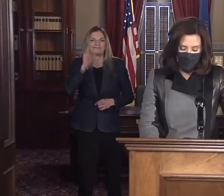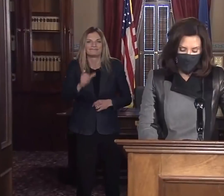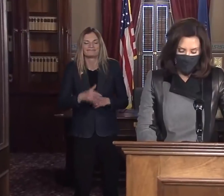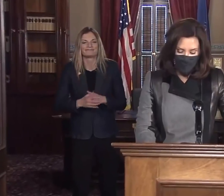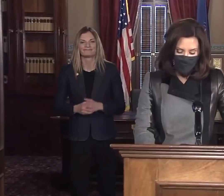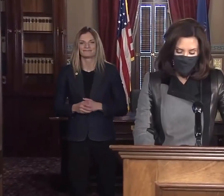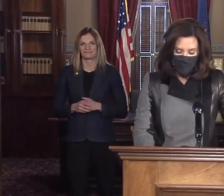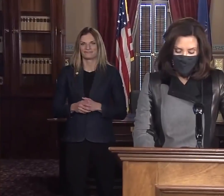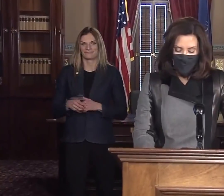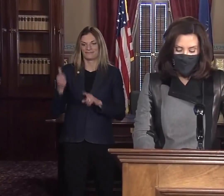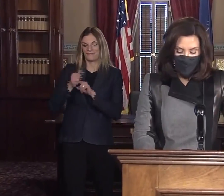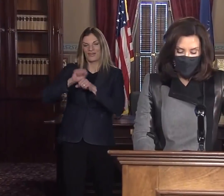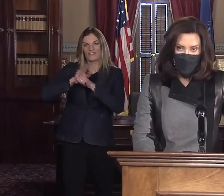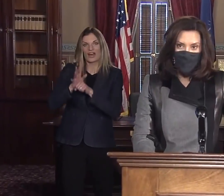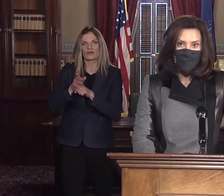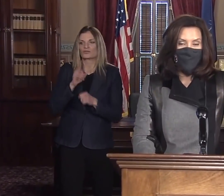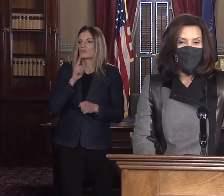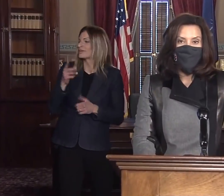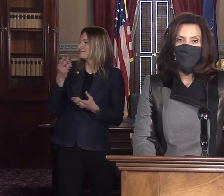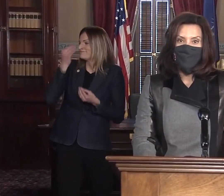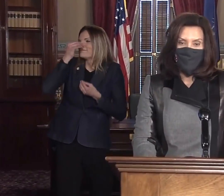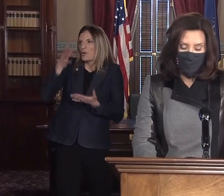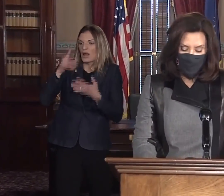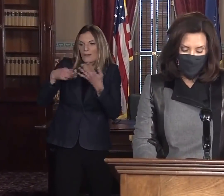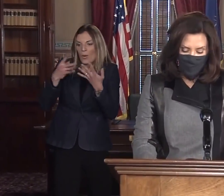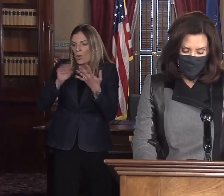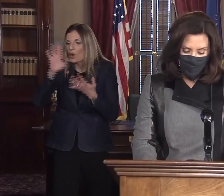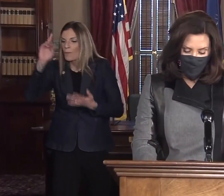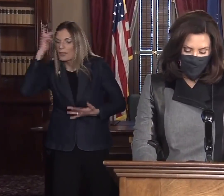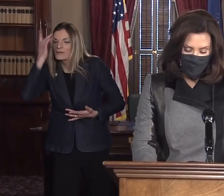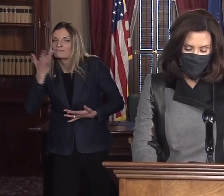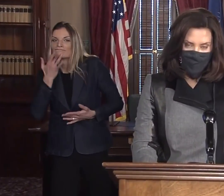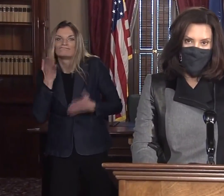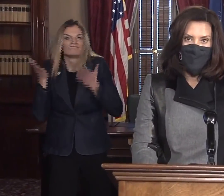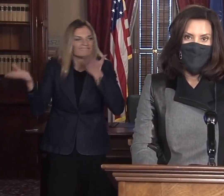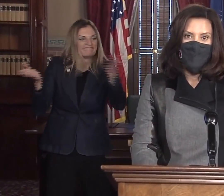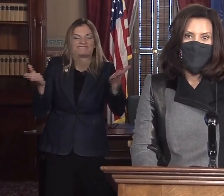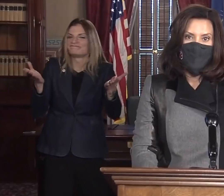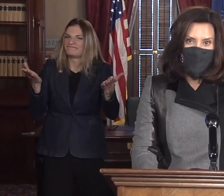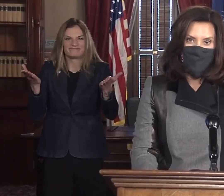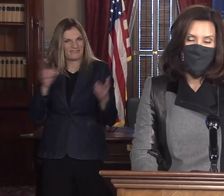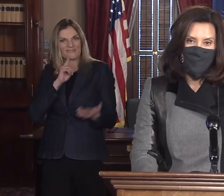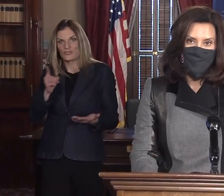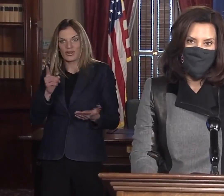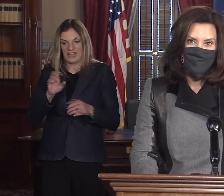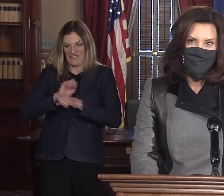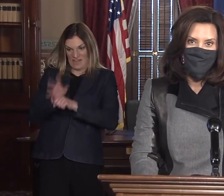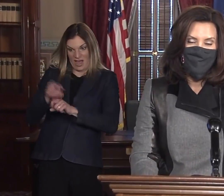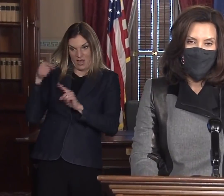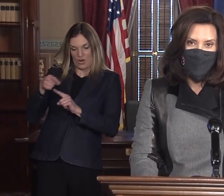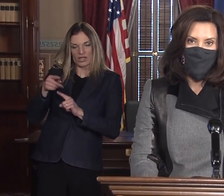SUPREME COURT DECISION. AND THE VIRUS DOESN'T CARE WHICH